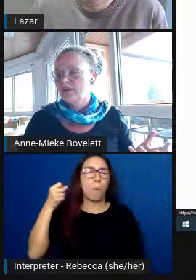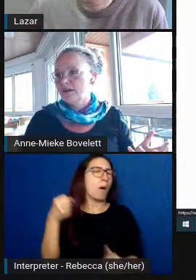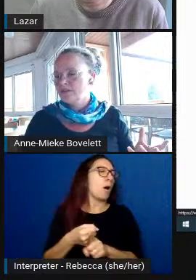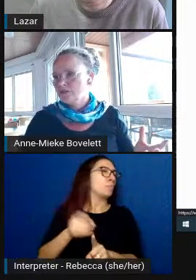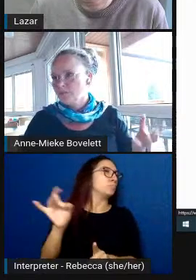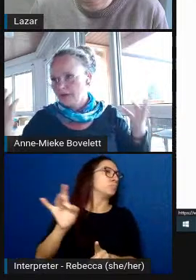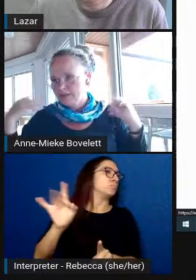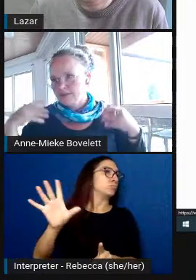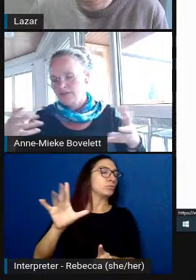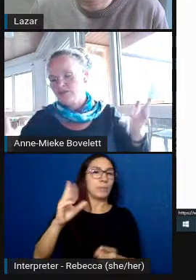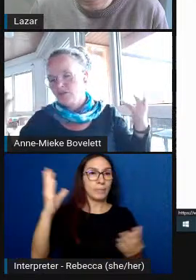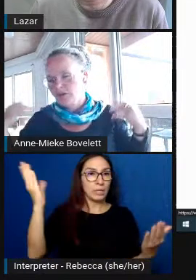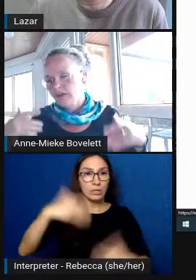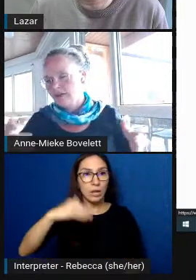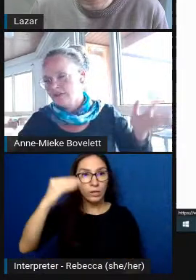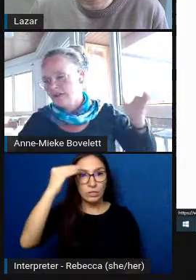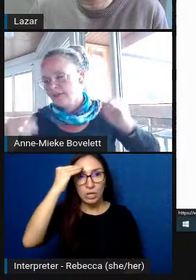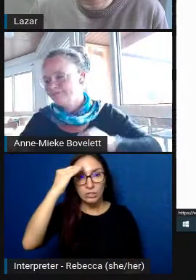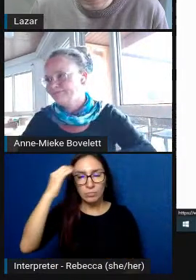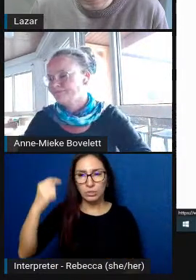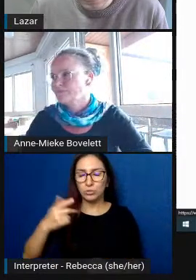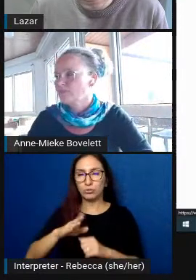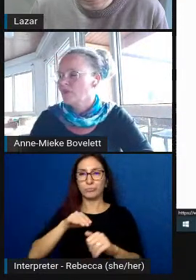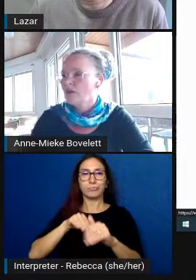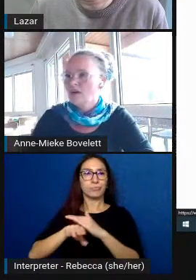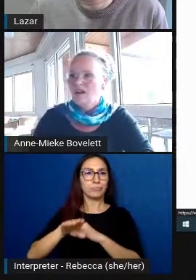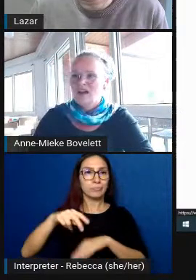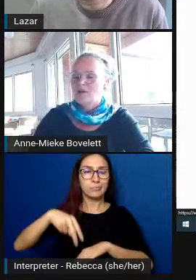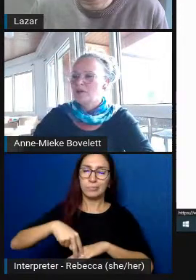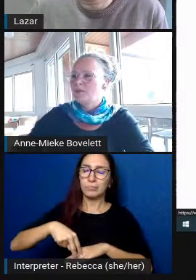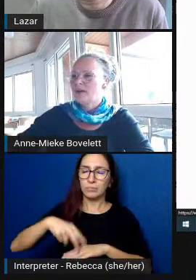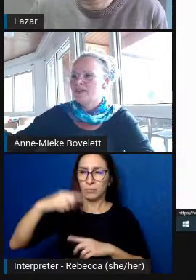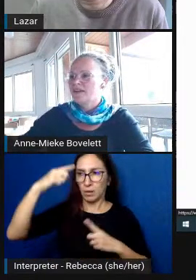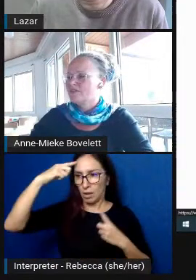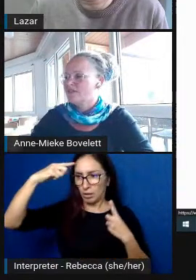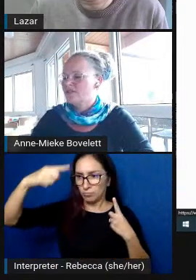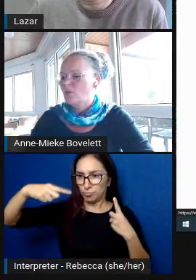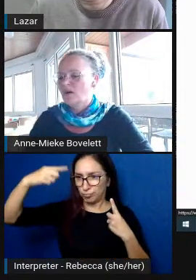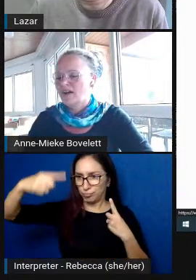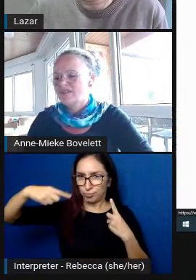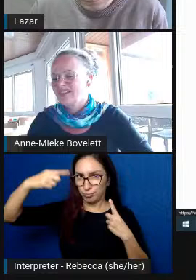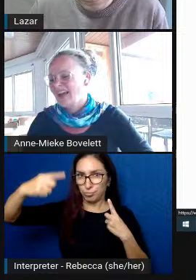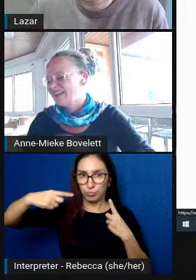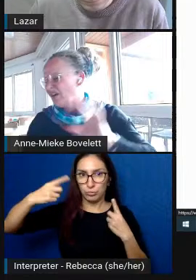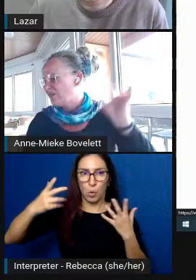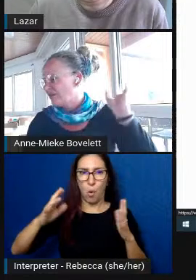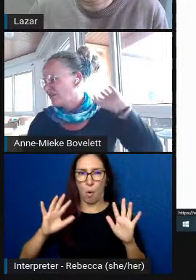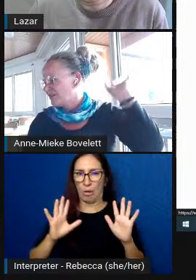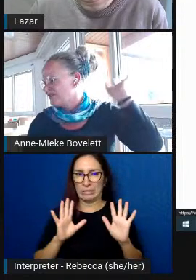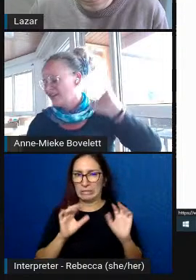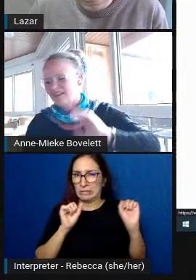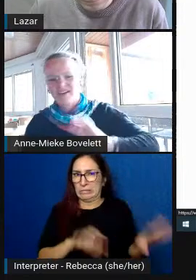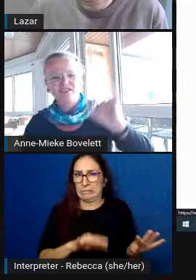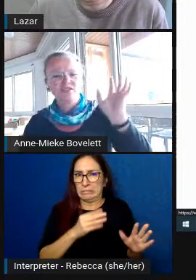or the sewer is bad or whatever. And it is not really a conscious thing but you are in the store and standing there on